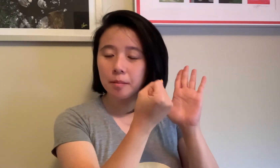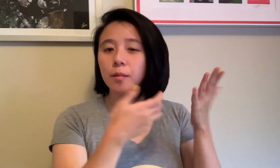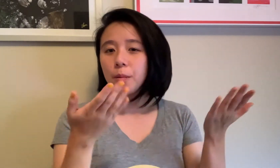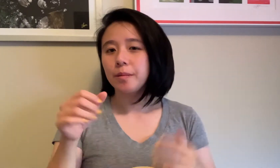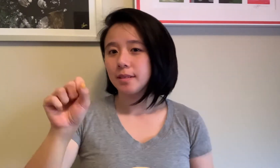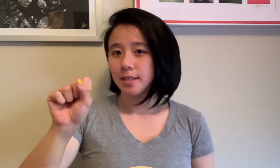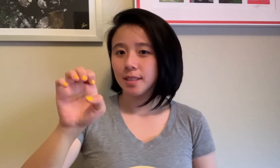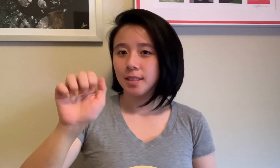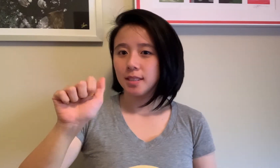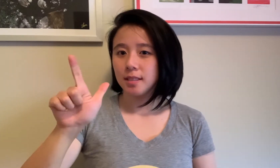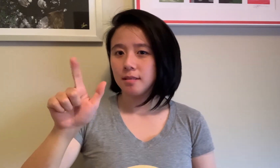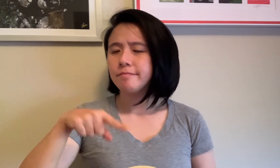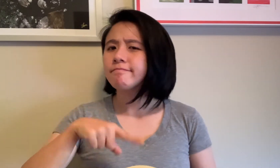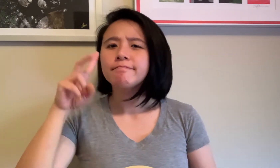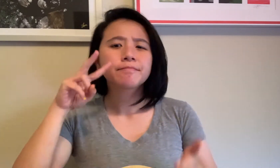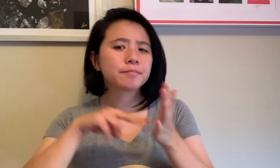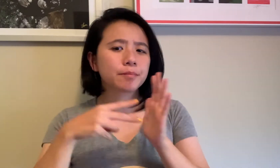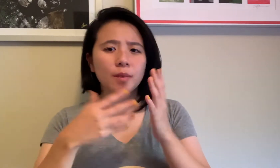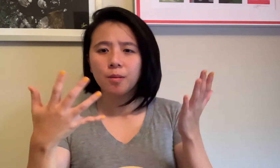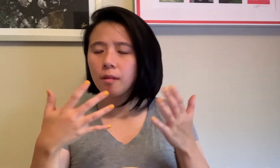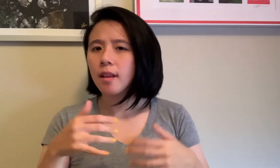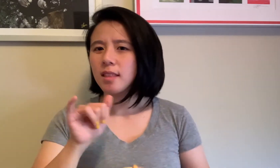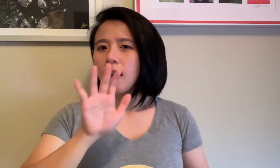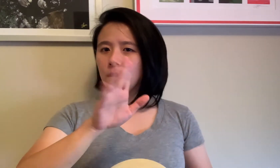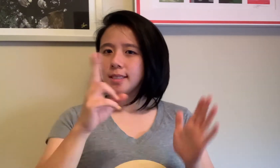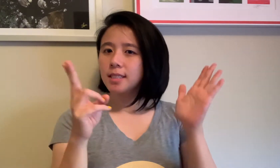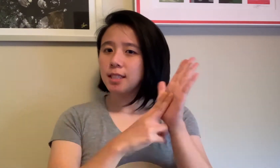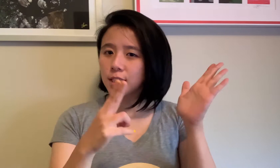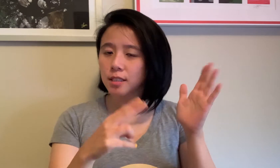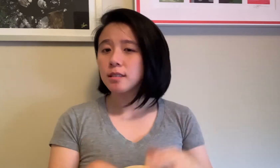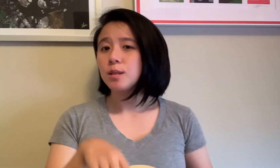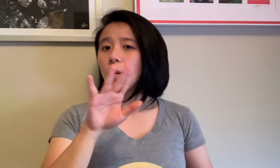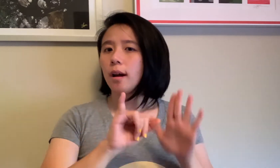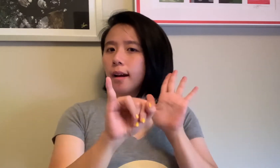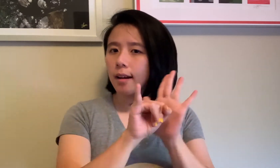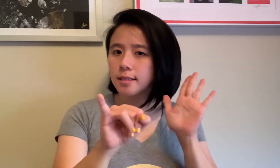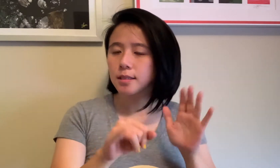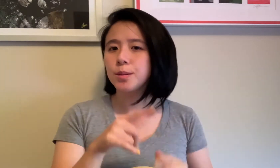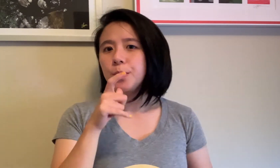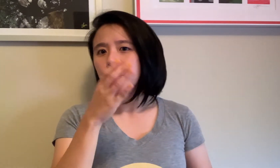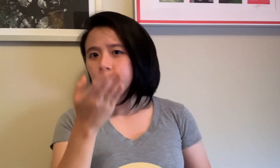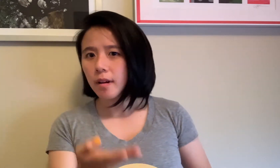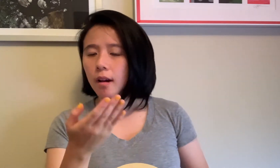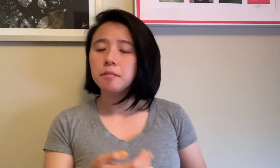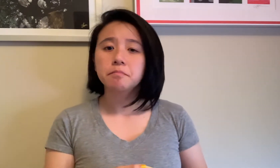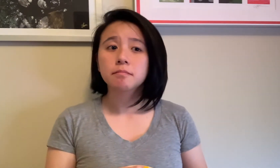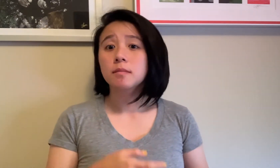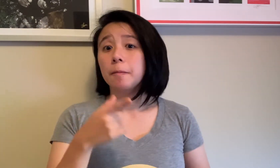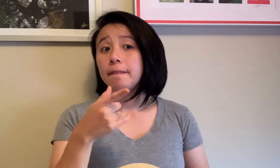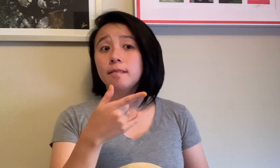also known as "seal". What is this for? This is your signature, your identity, or as a way of telling who you are.